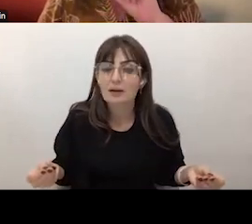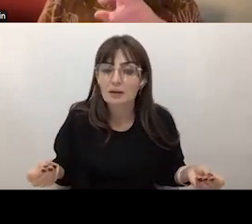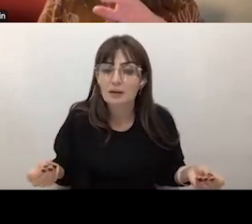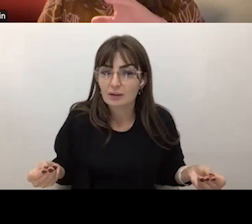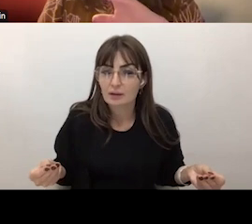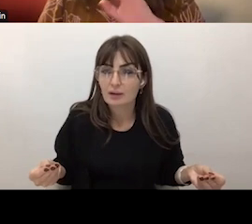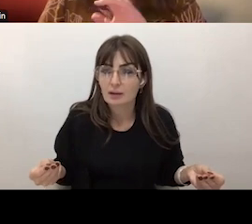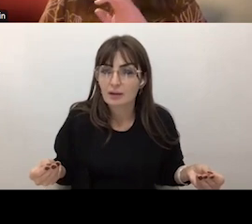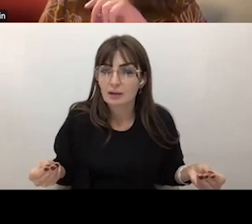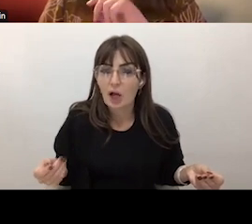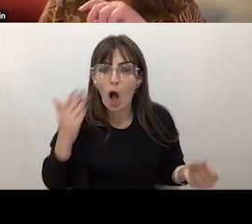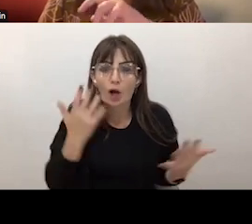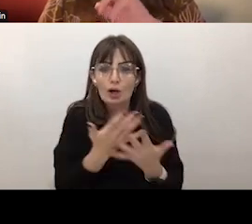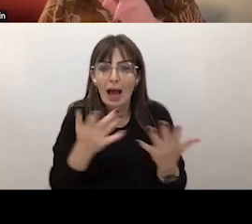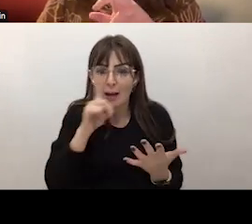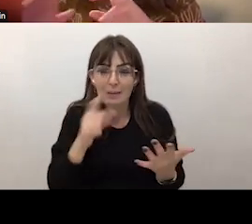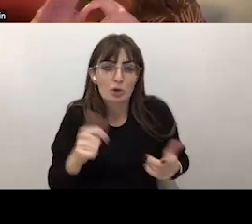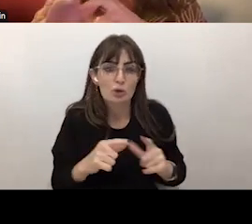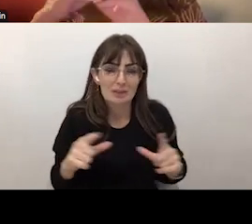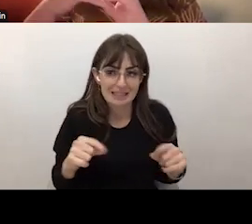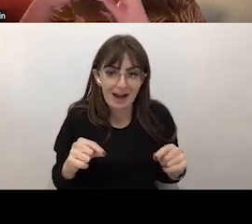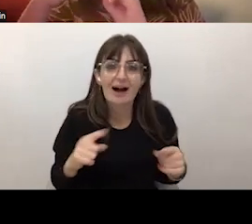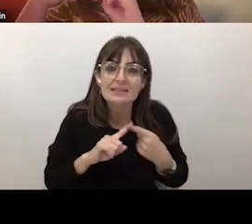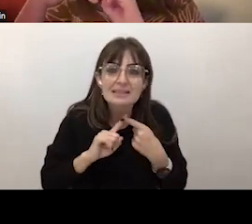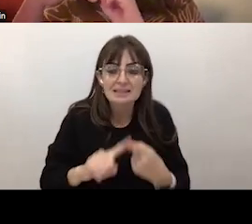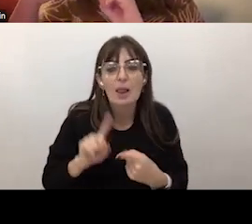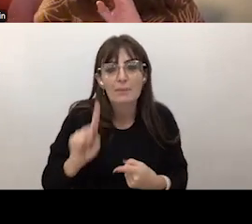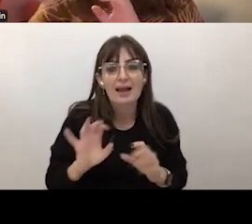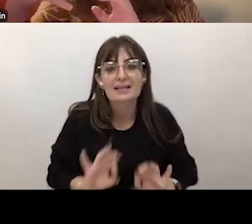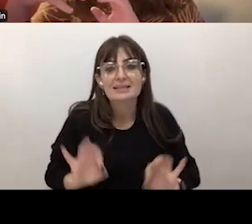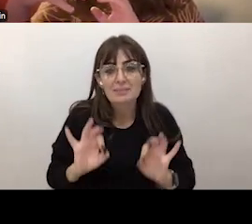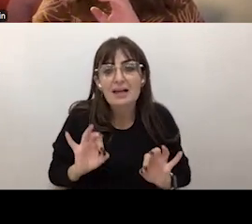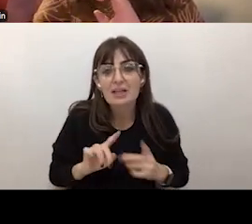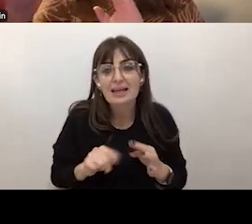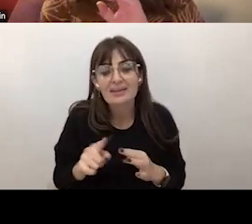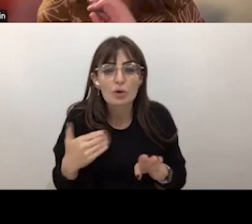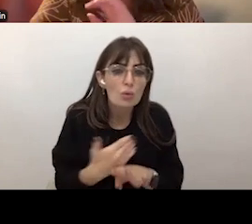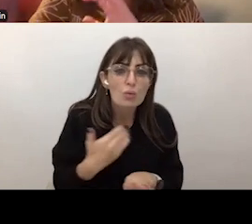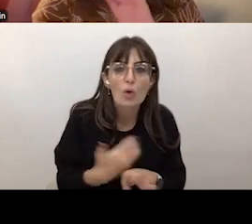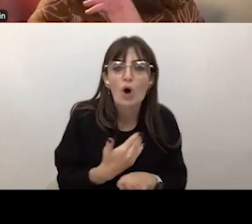I don't know how many people still use business cards. But particularly if you are working with